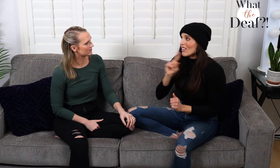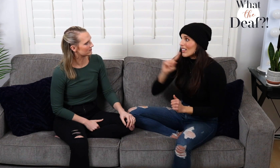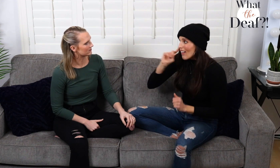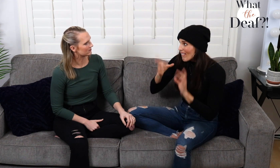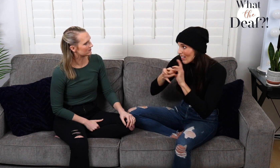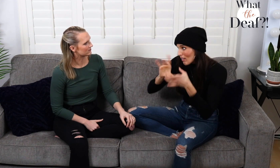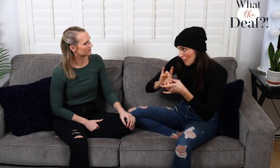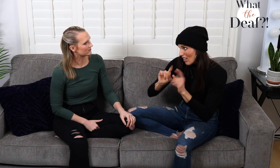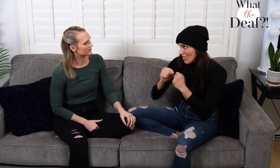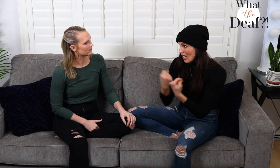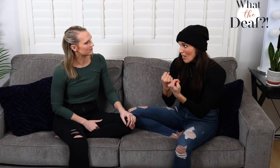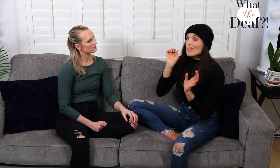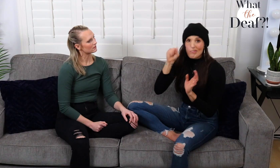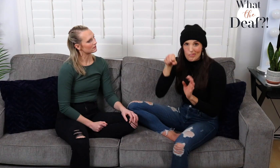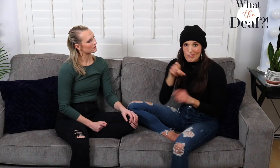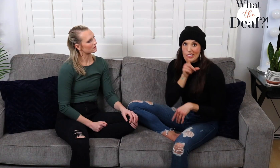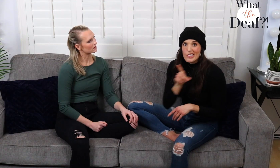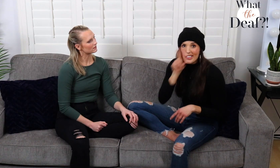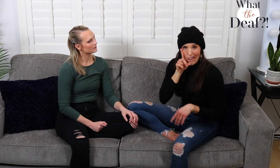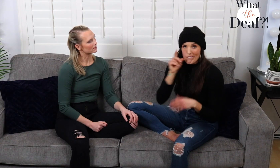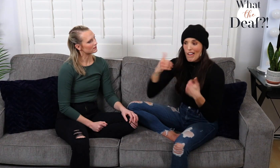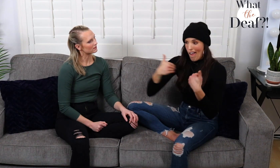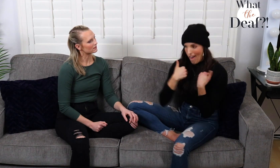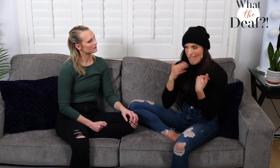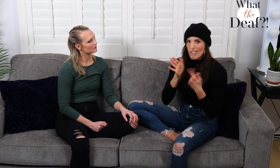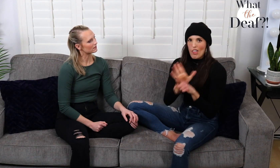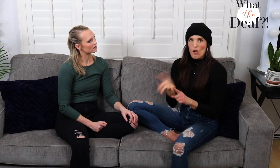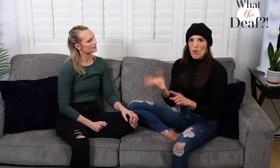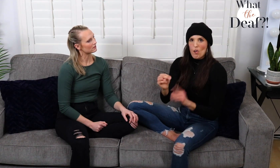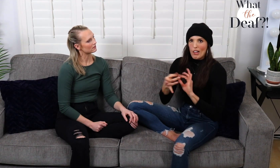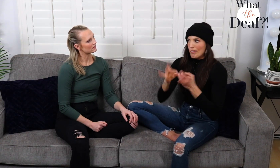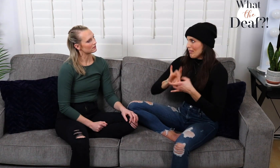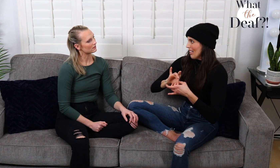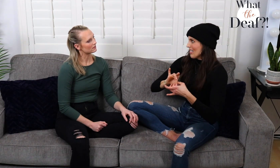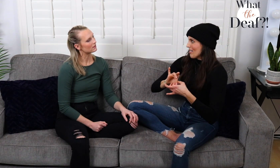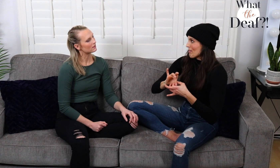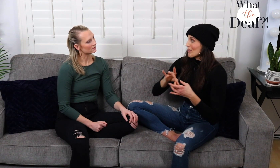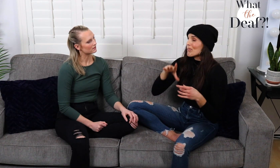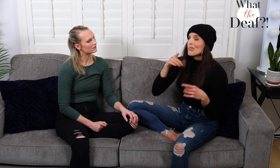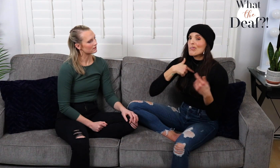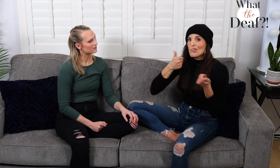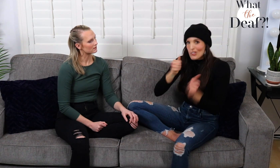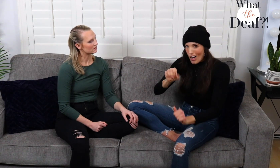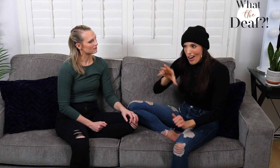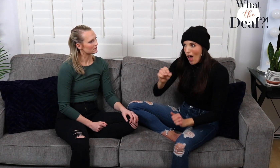and tried out for the Deaf Olympic Team, Yes Deaf athletes have their own Olympics and I